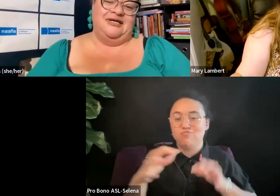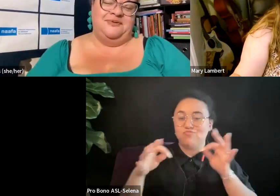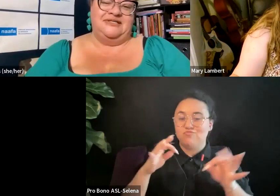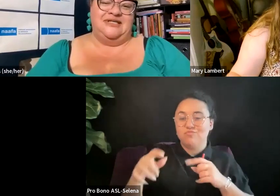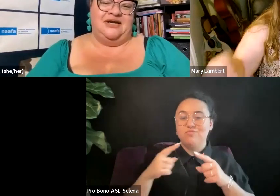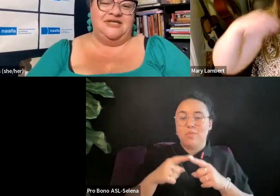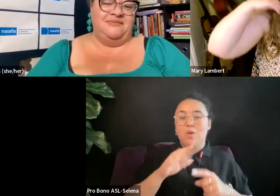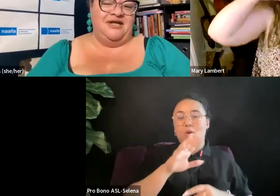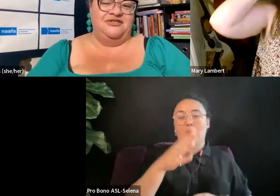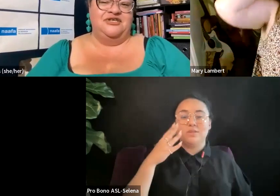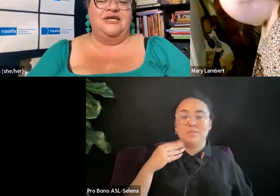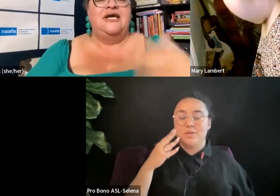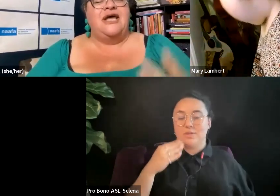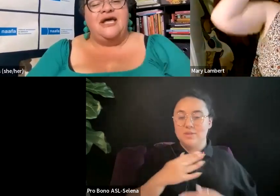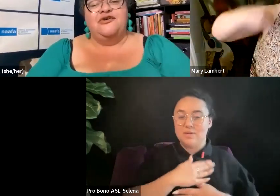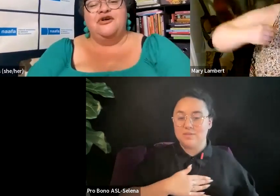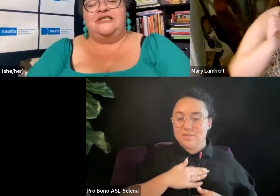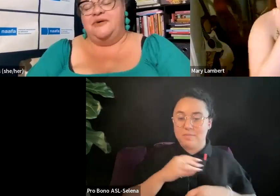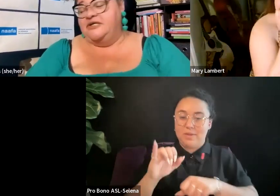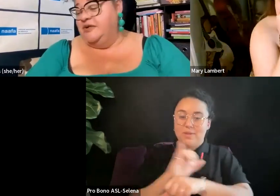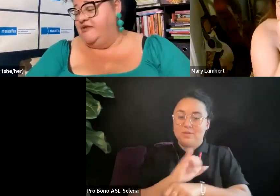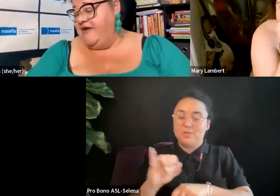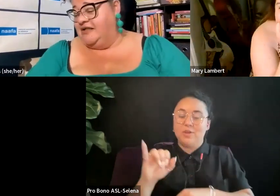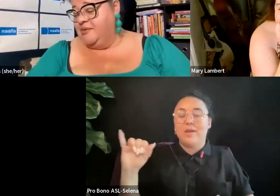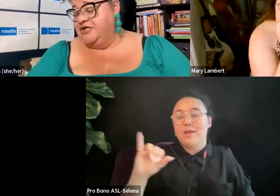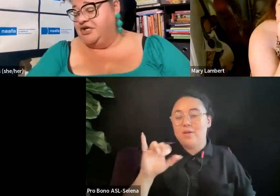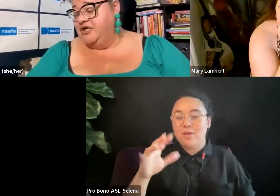experience in the entertainment industry and her experience with fat liberation.